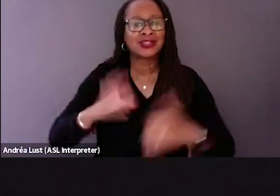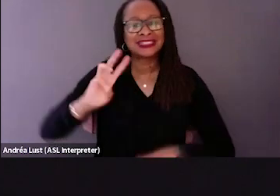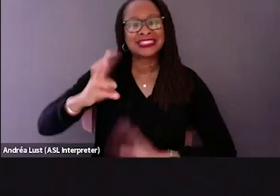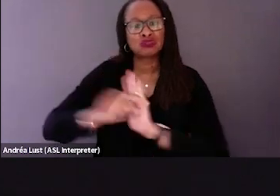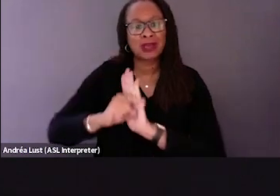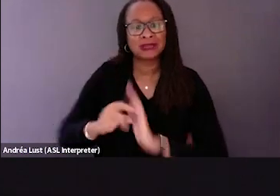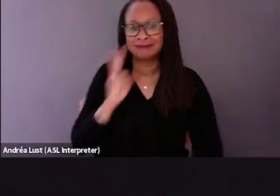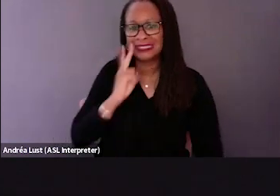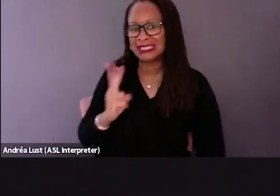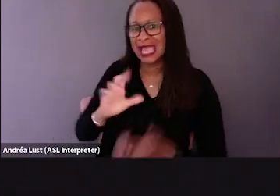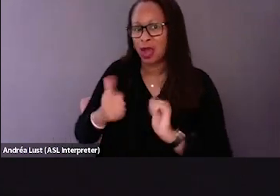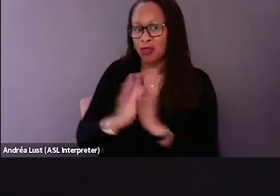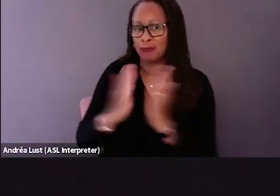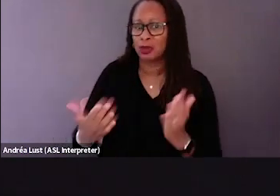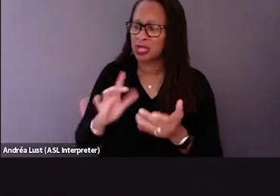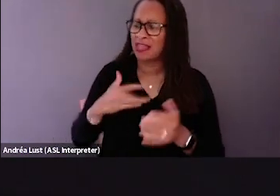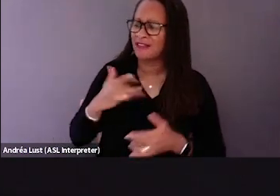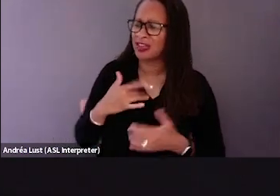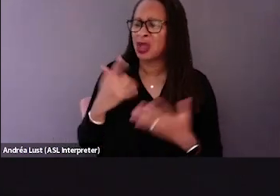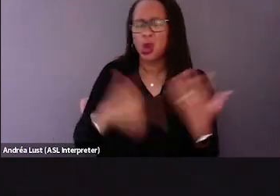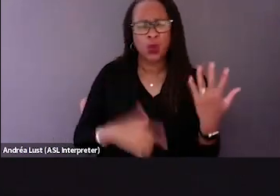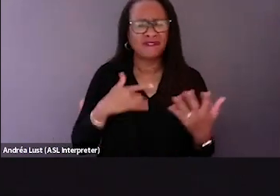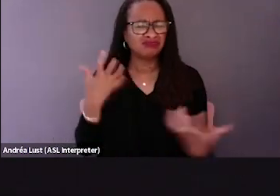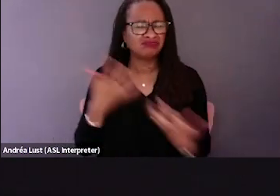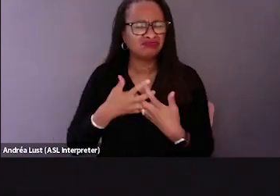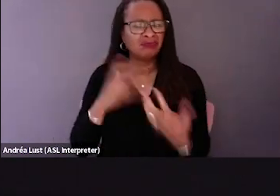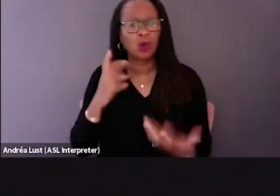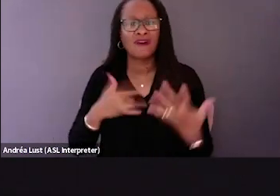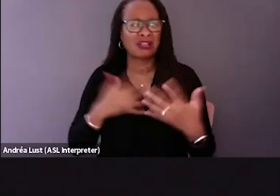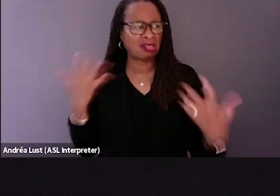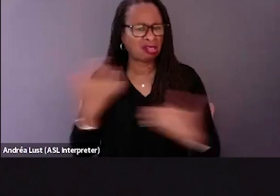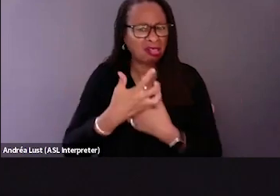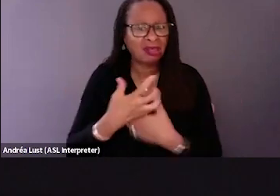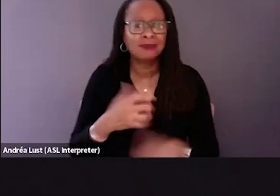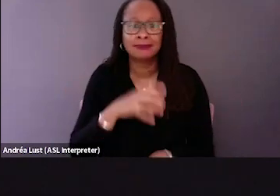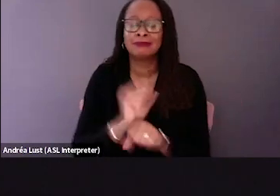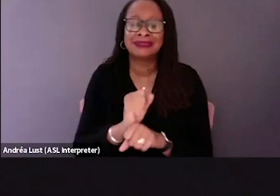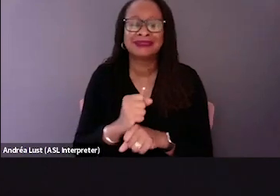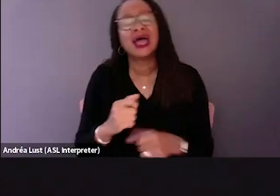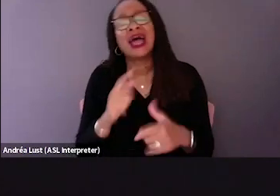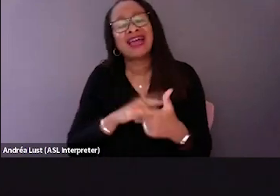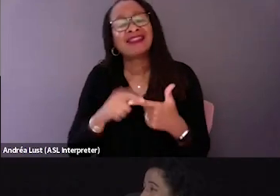and see how the books did resonate and what parts of it didn't feel quite right, felt dated. And then the letter writers,